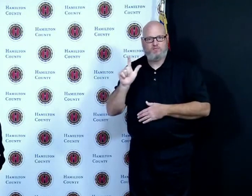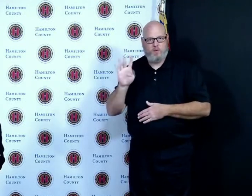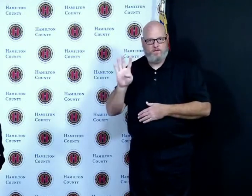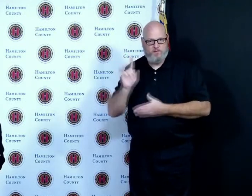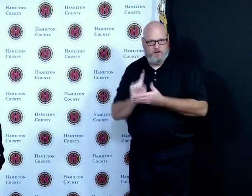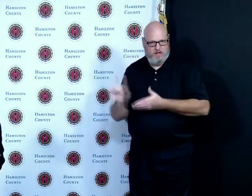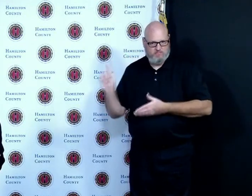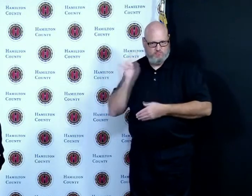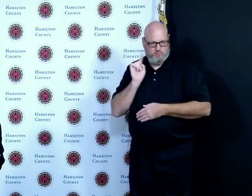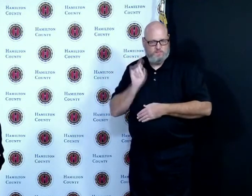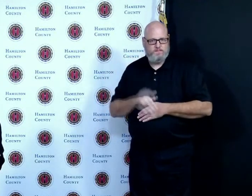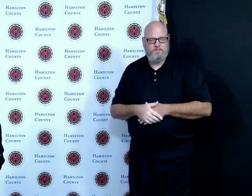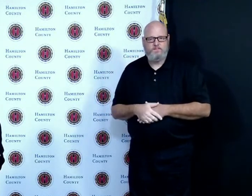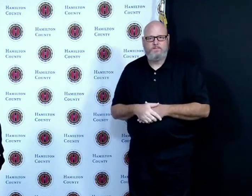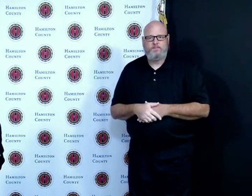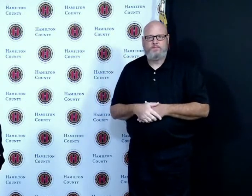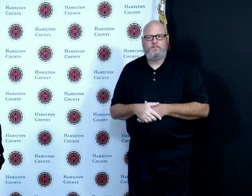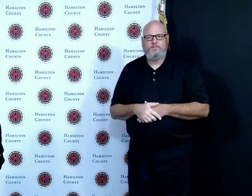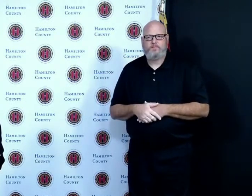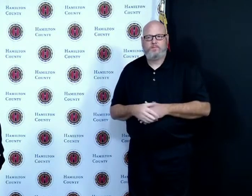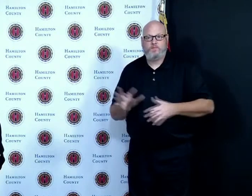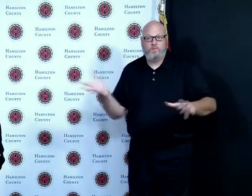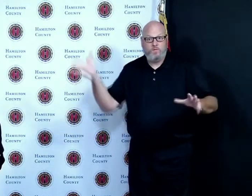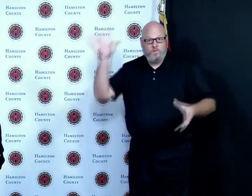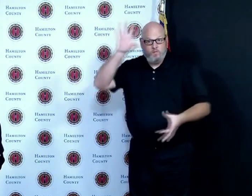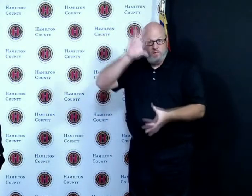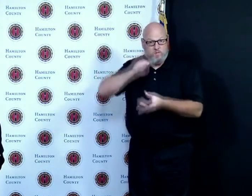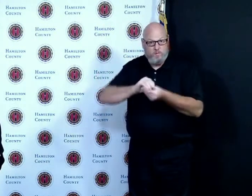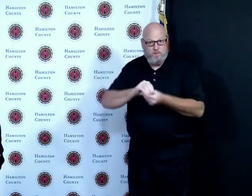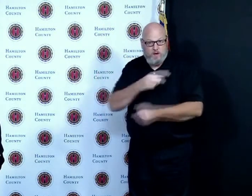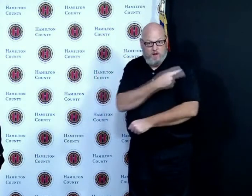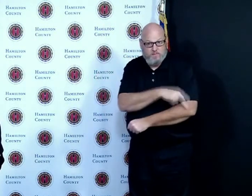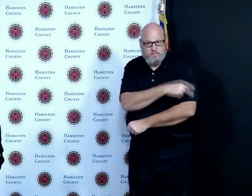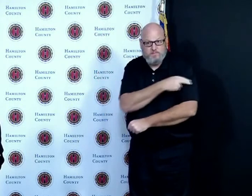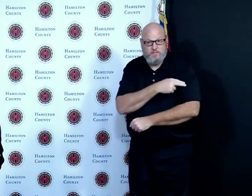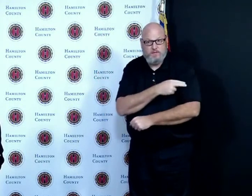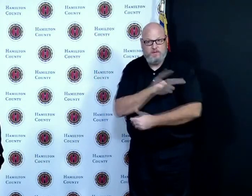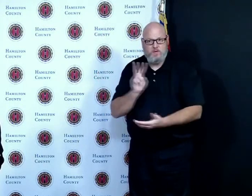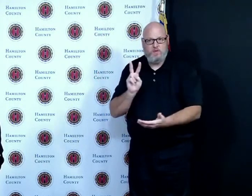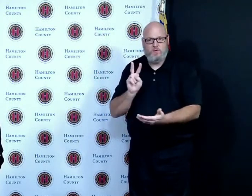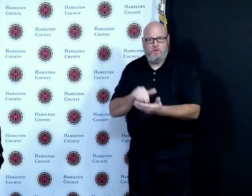uh that represents about eight percent of the total population in Hamilton County